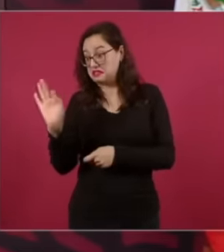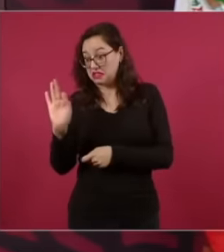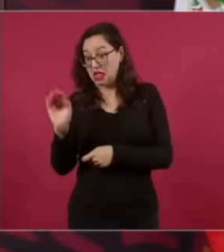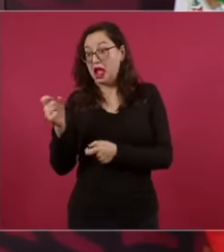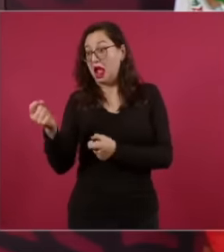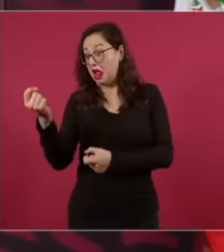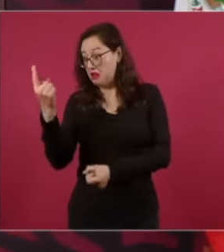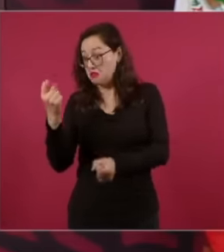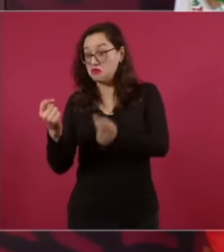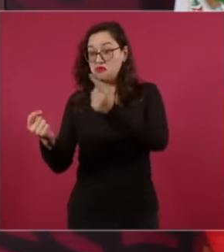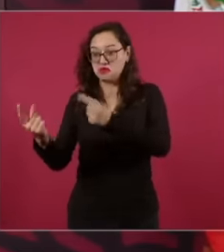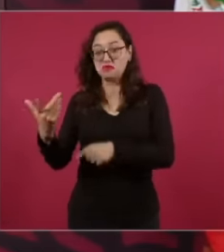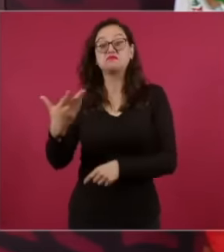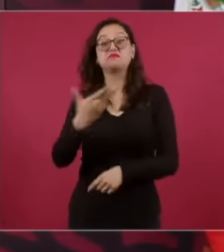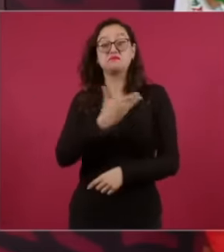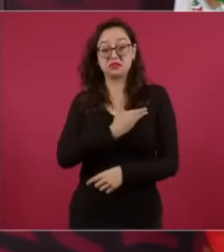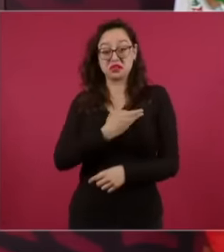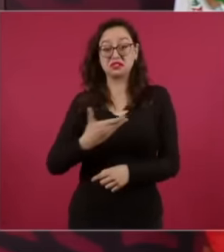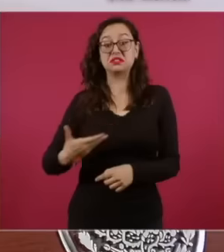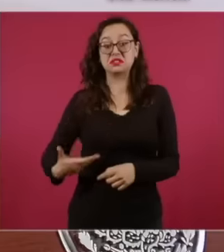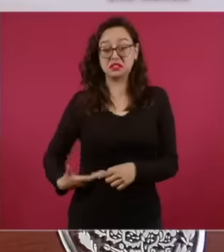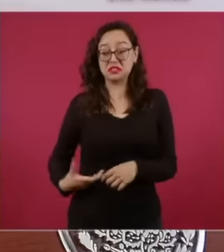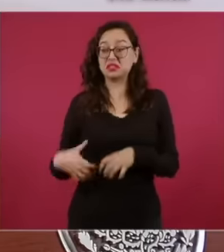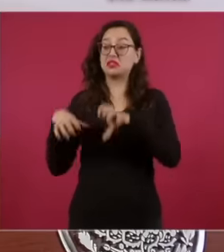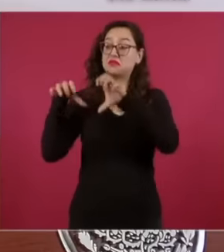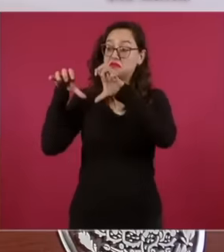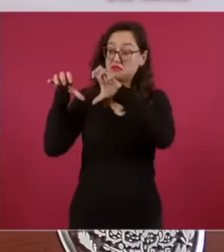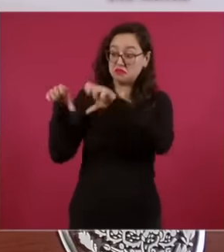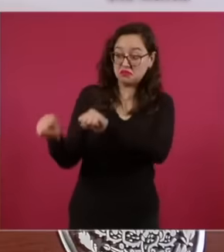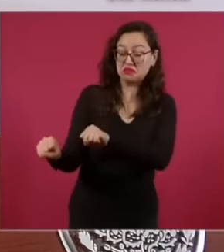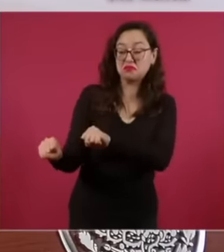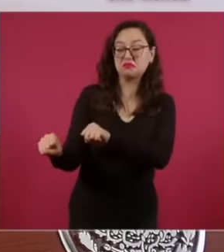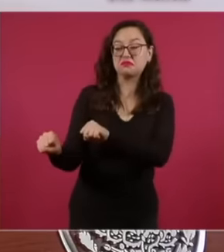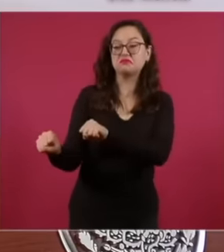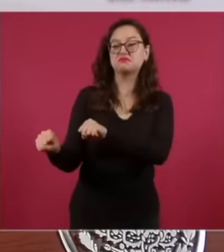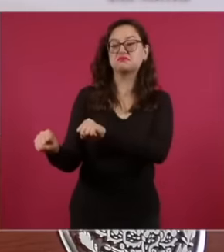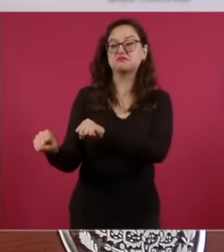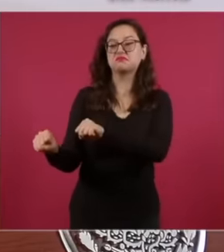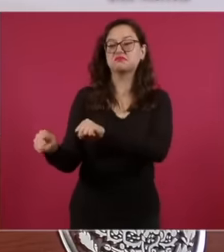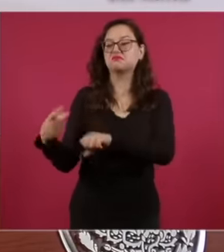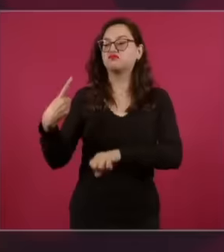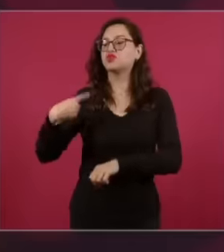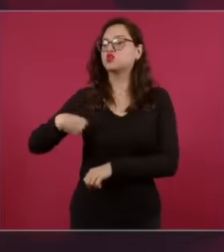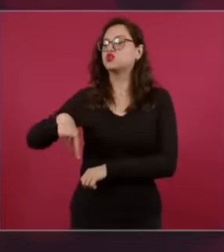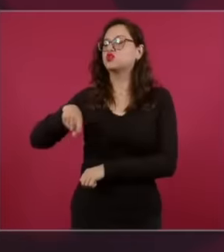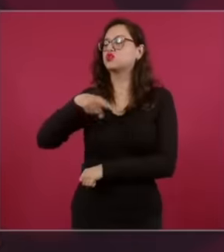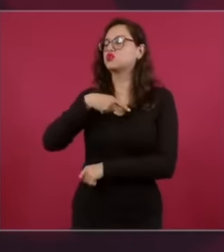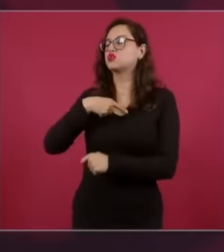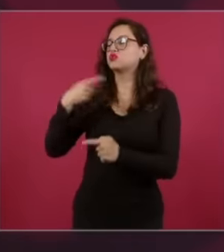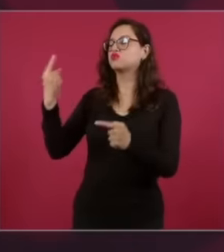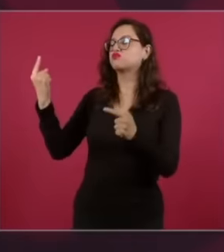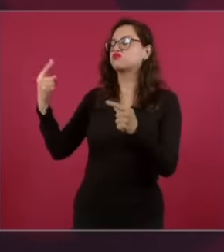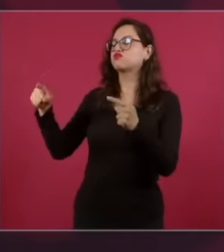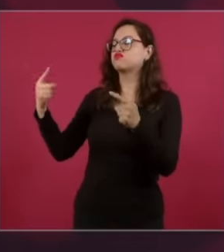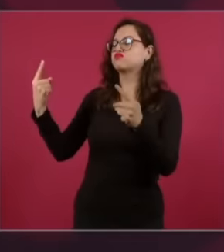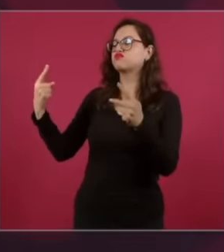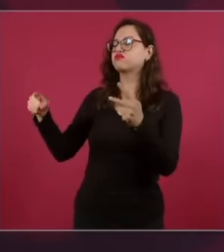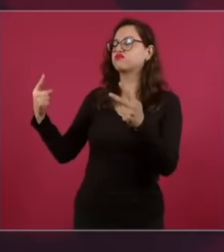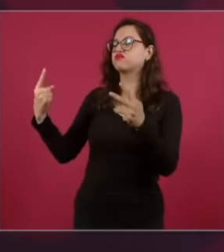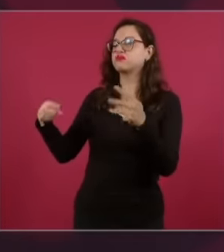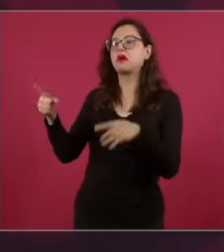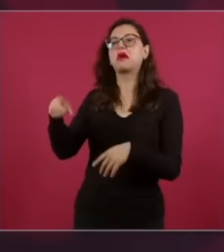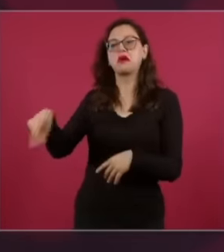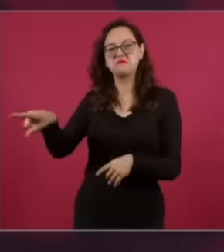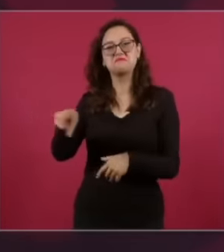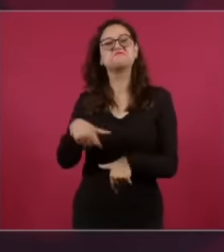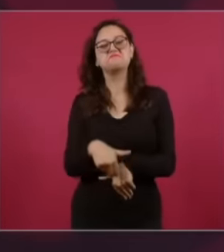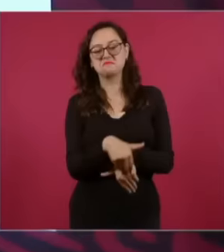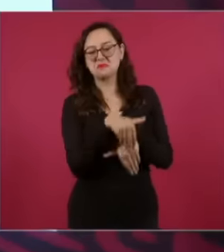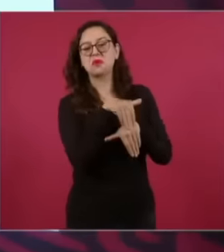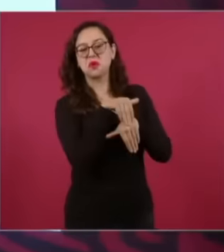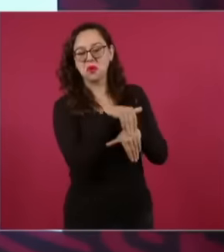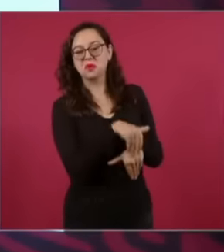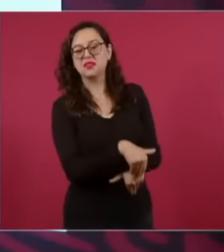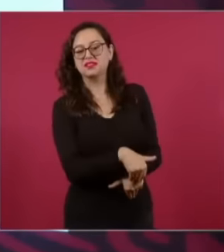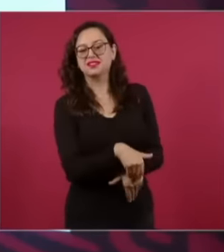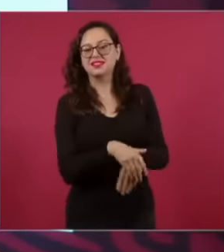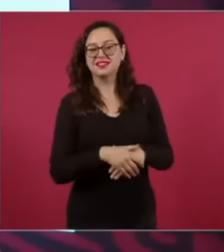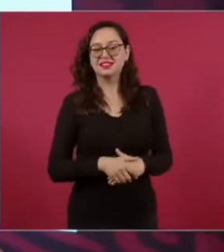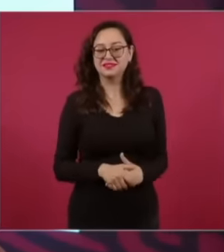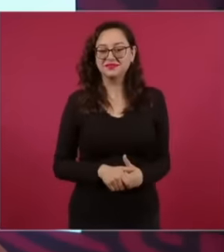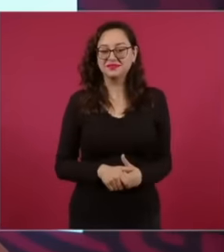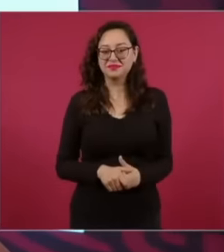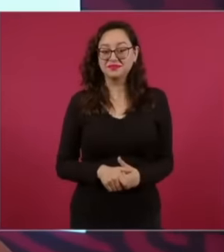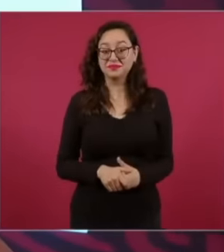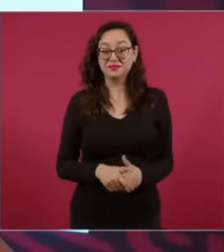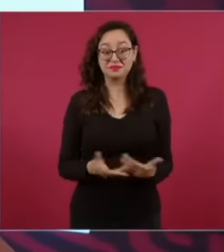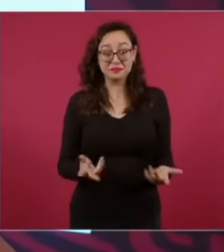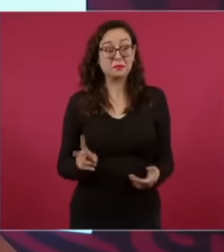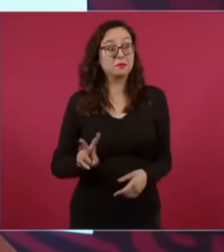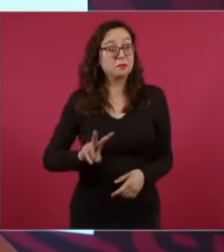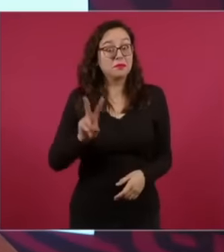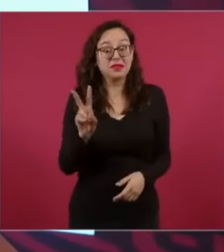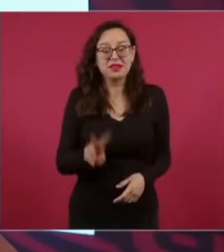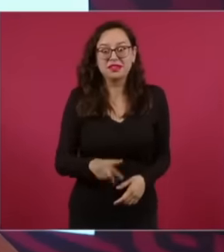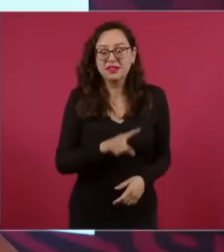president and they will apply our policies better than